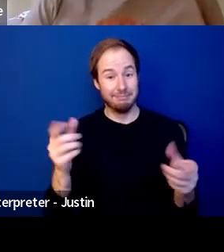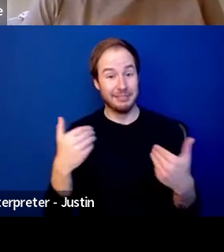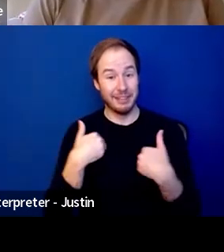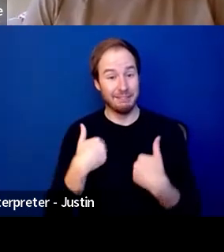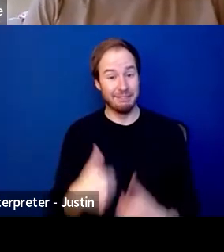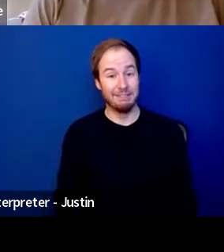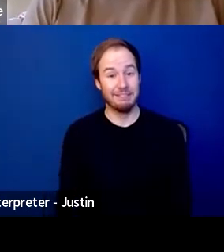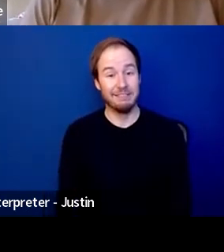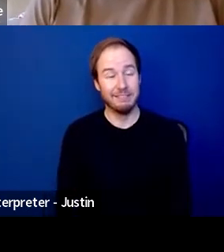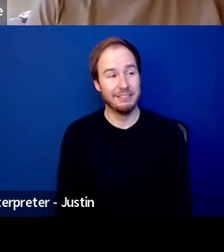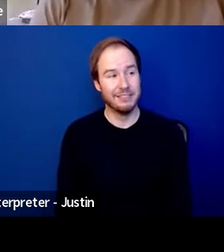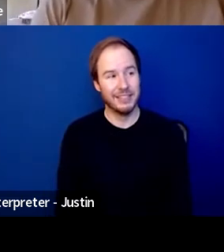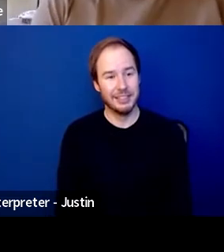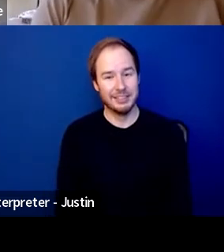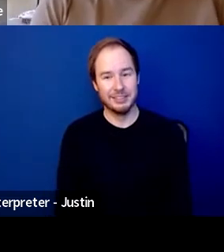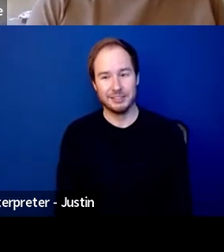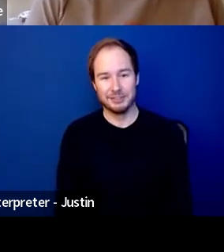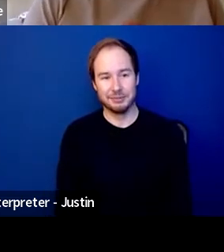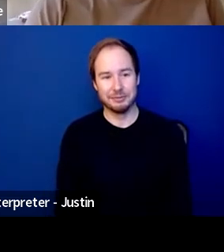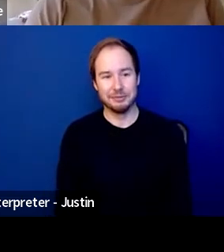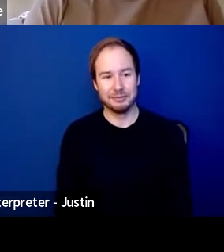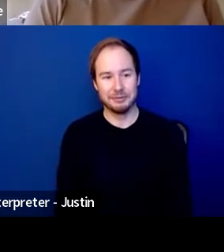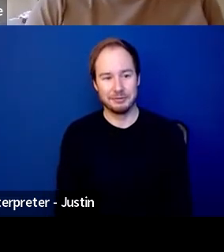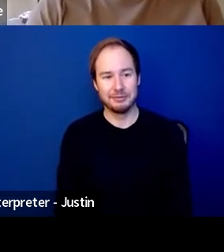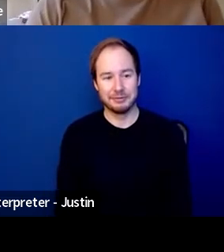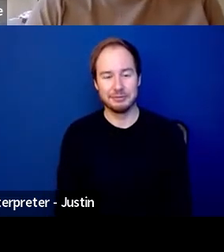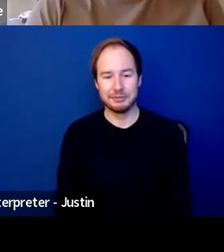Go ahead, Liz. - It was literally a rhetorical question, but I just wanted to at least prompt you.